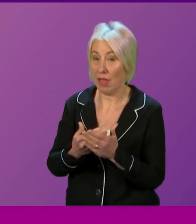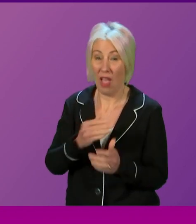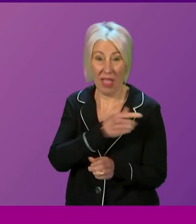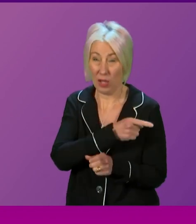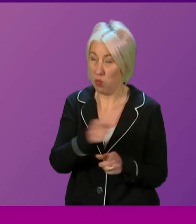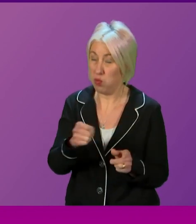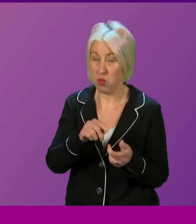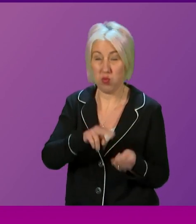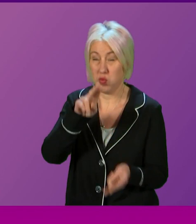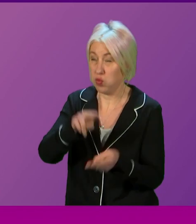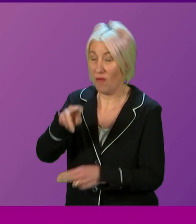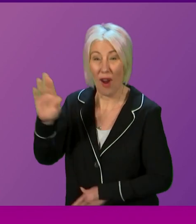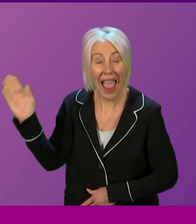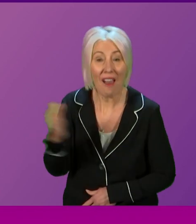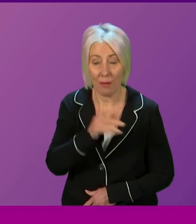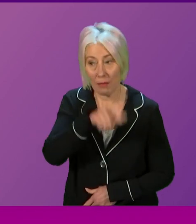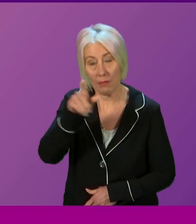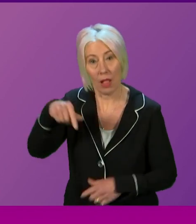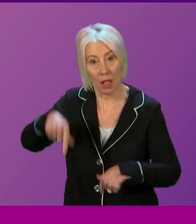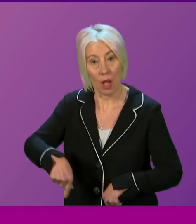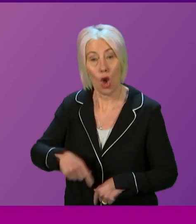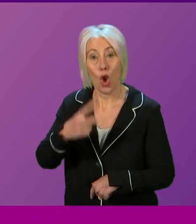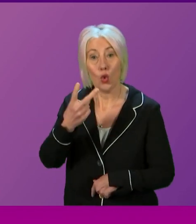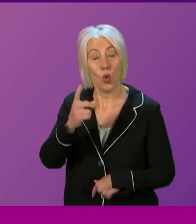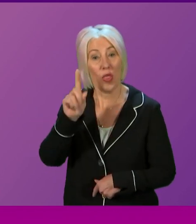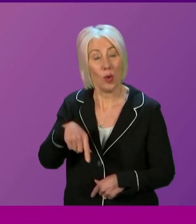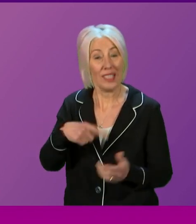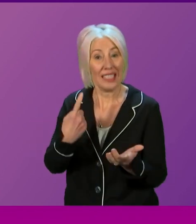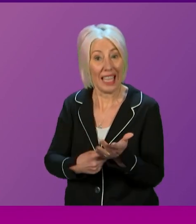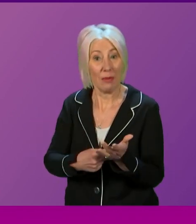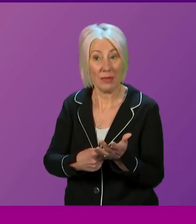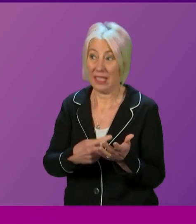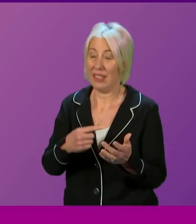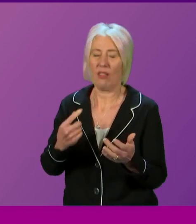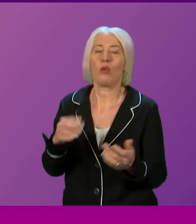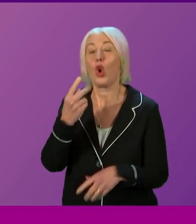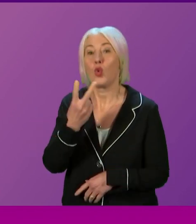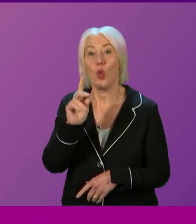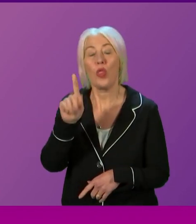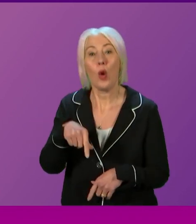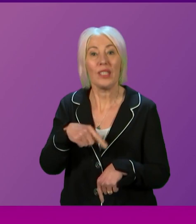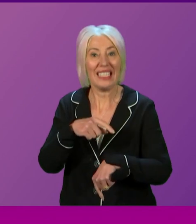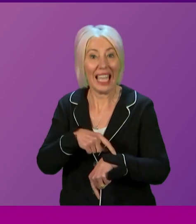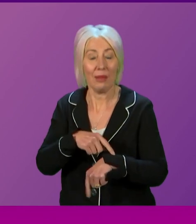the UK, and is 2,000 times the estimated cost of the independence referendum that the Tories keep moaning about.